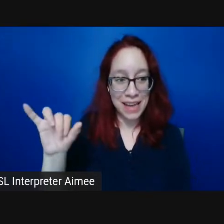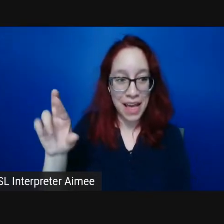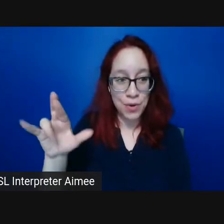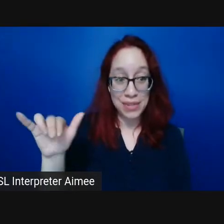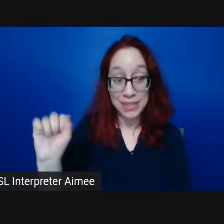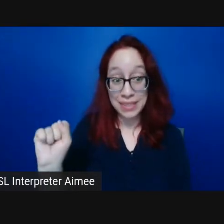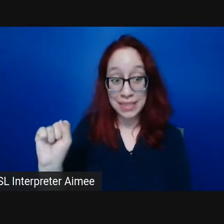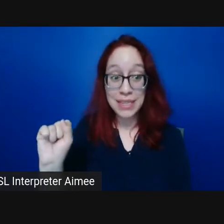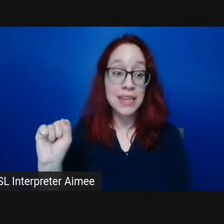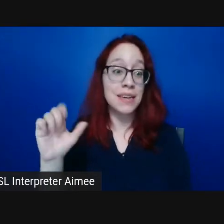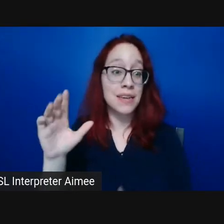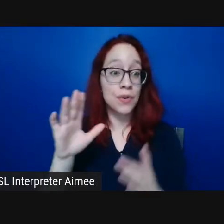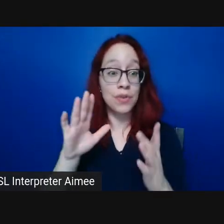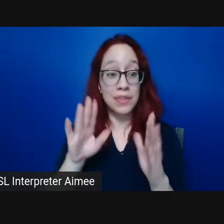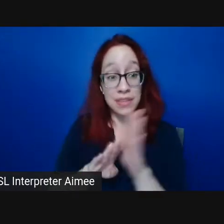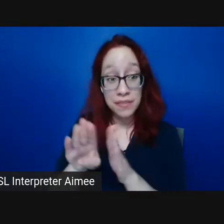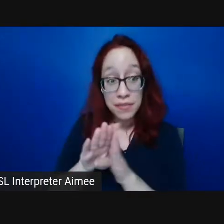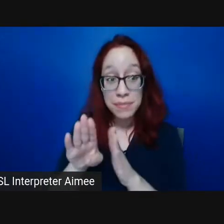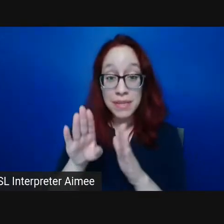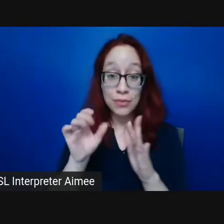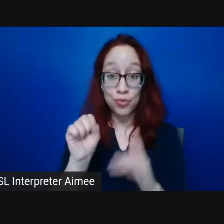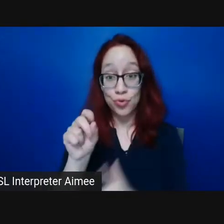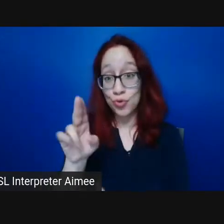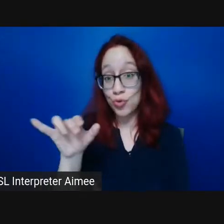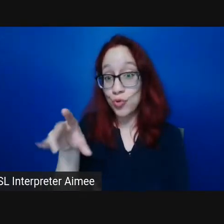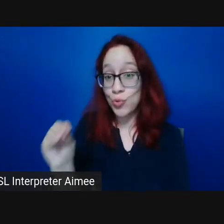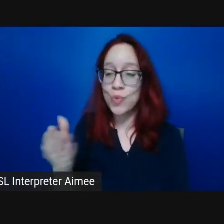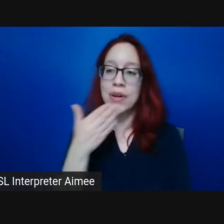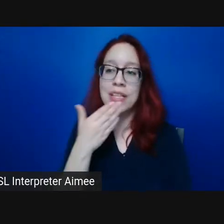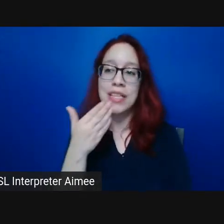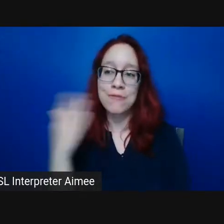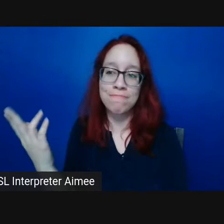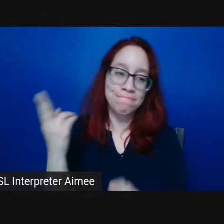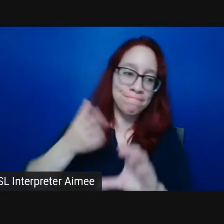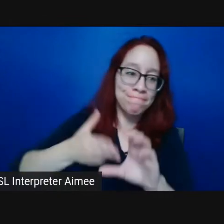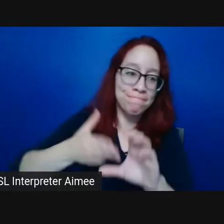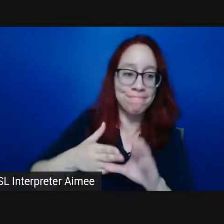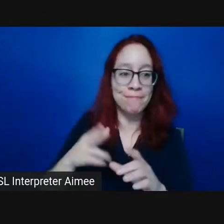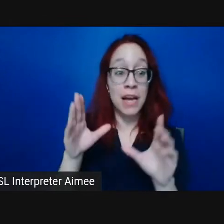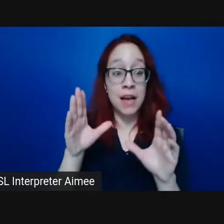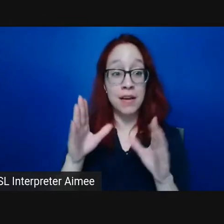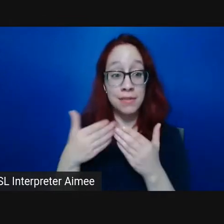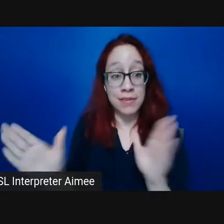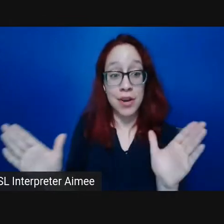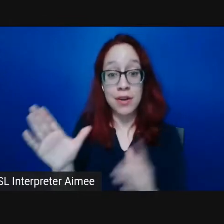Thank you for joining us for Accessibility of Common Gutenberg blocks with Graham Armfield.